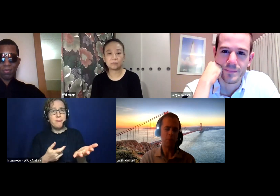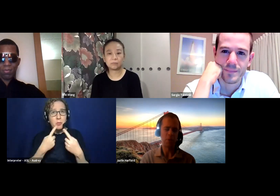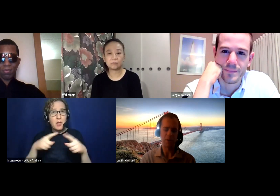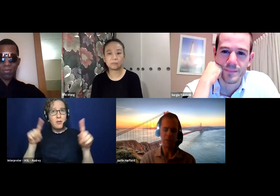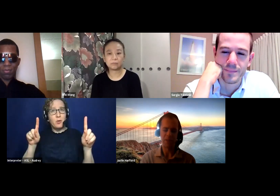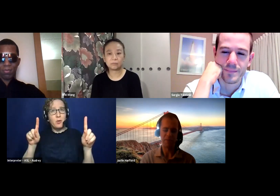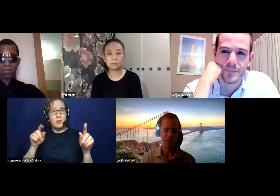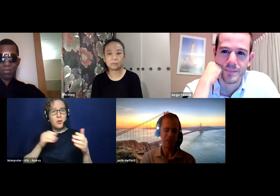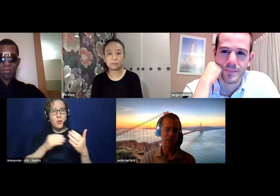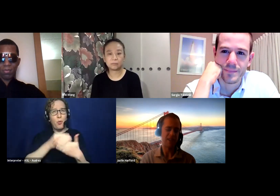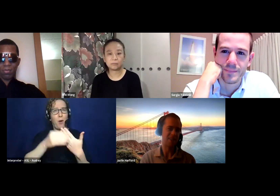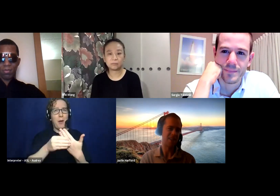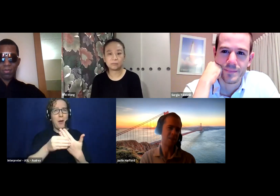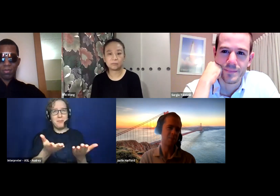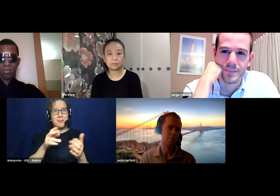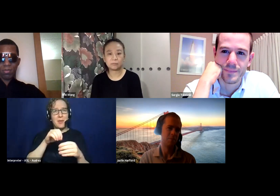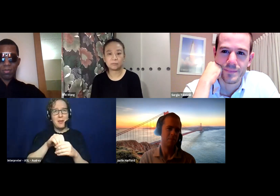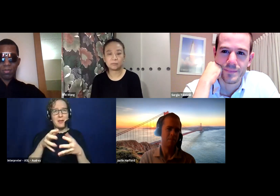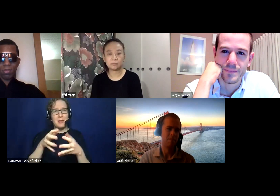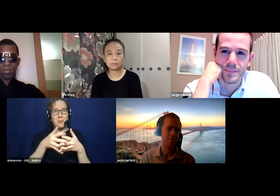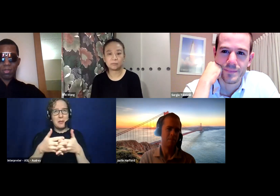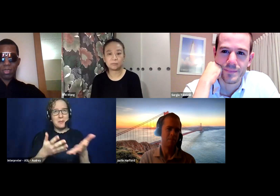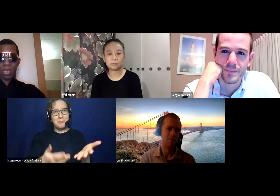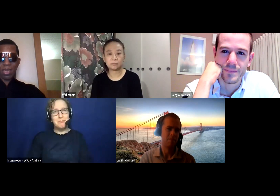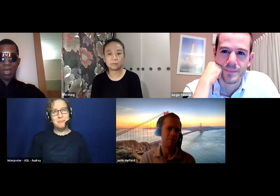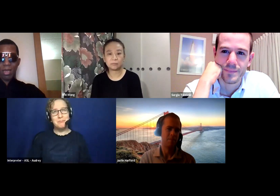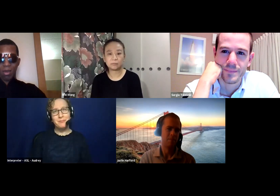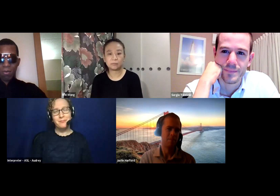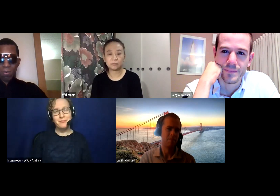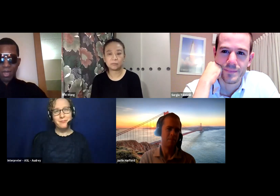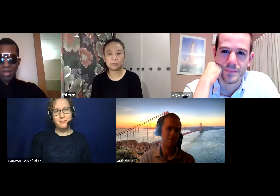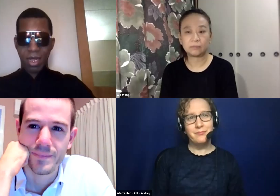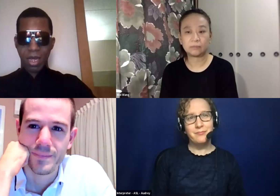at your program in the United States. >> JUSTICE CHUKWU: